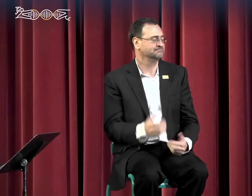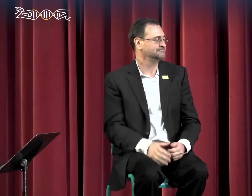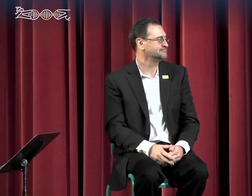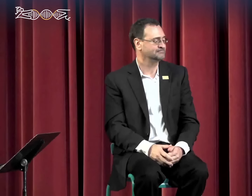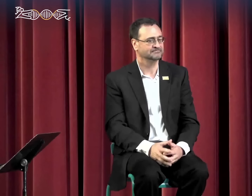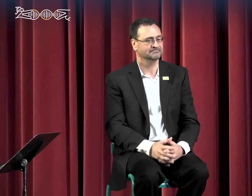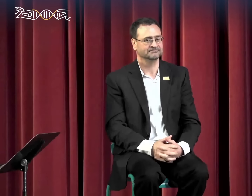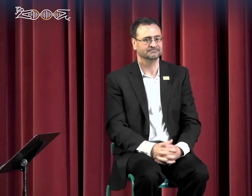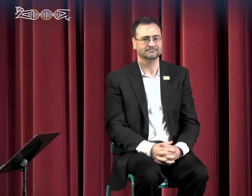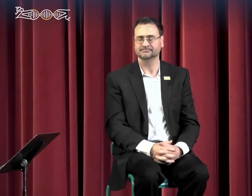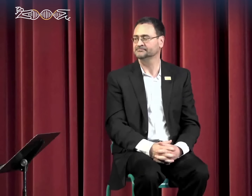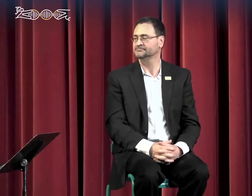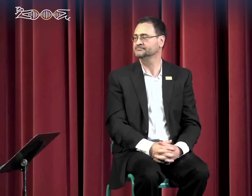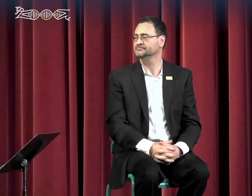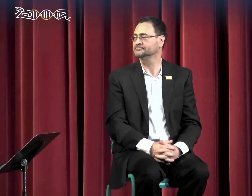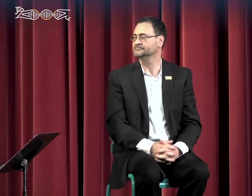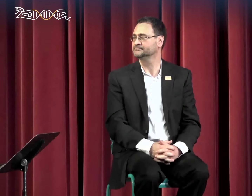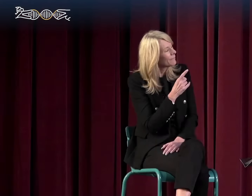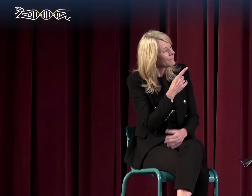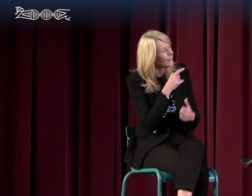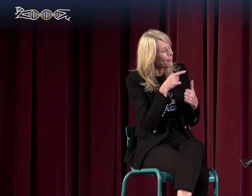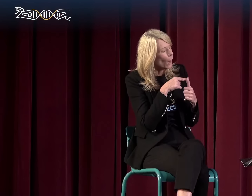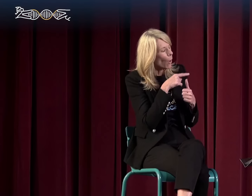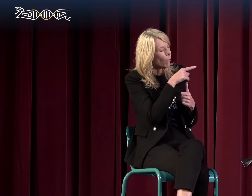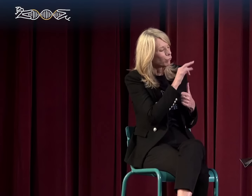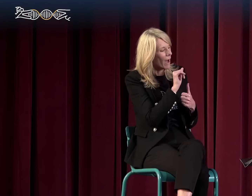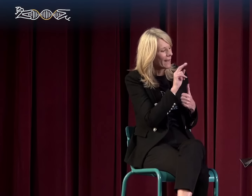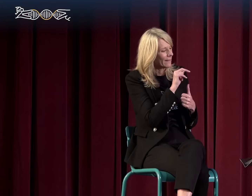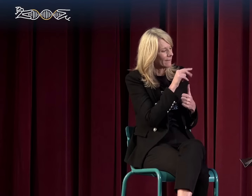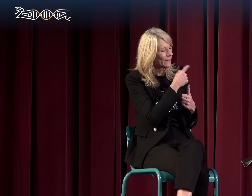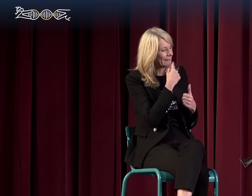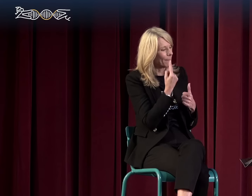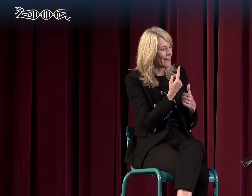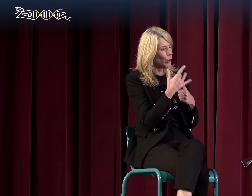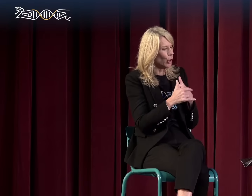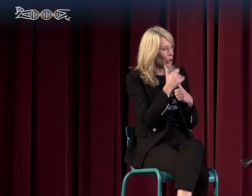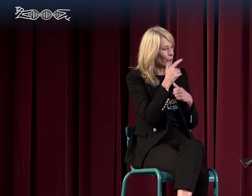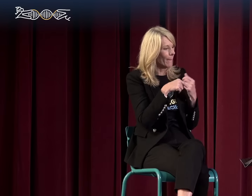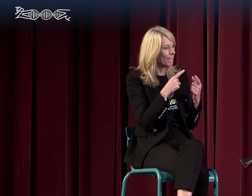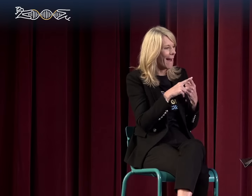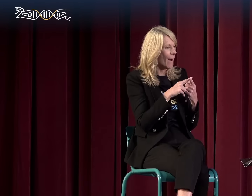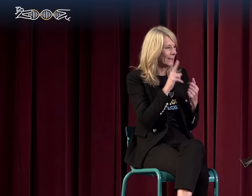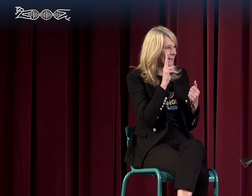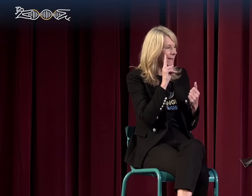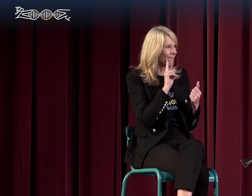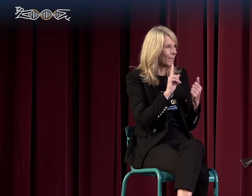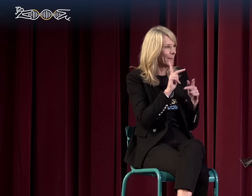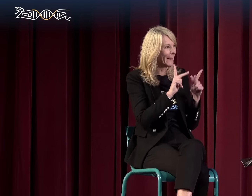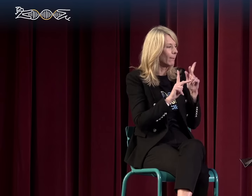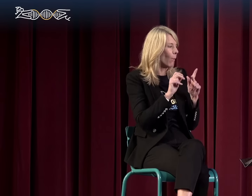obsession with eradication of deafness makes an interesting topic. Brian you said something earlier about TKEF.